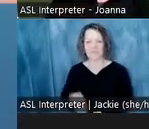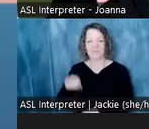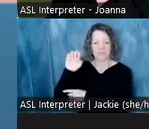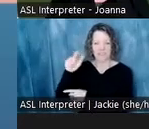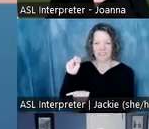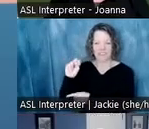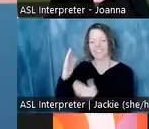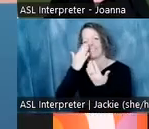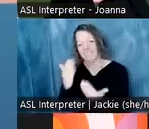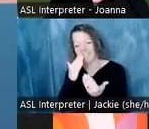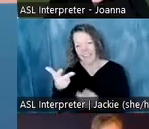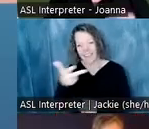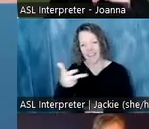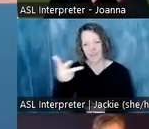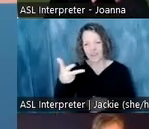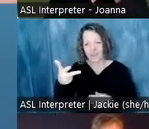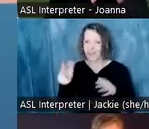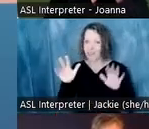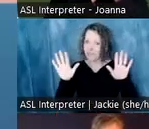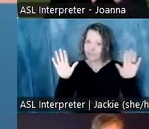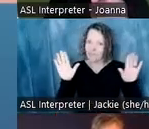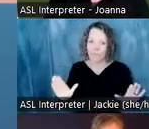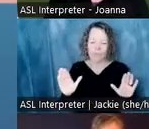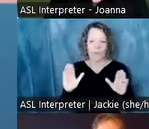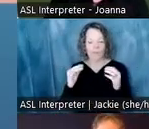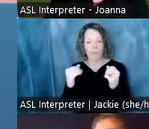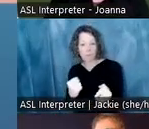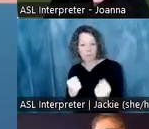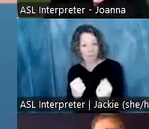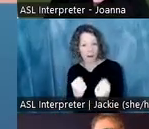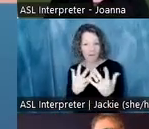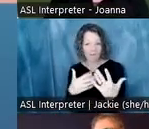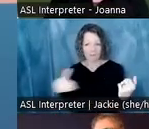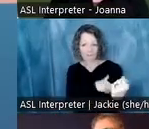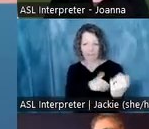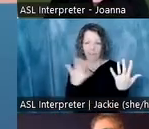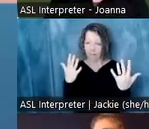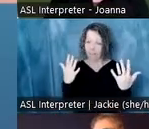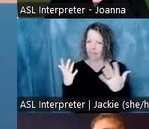so much for that incredibly powerful panel discussion. And I know that it's touched a